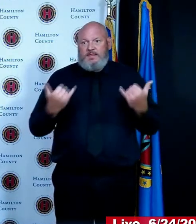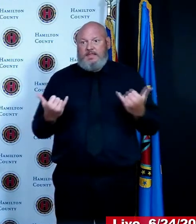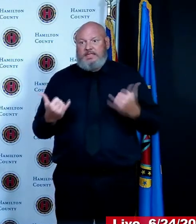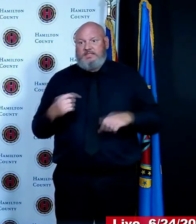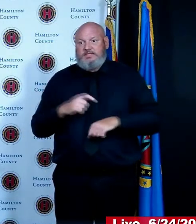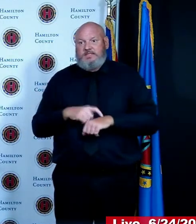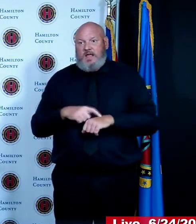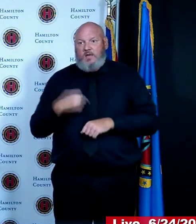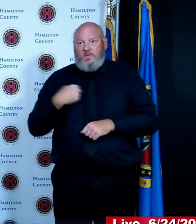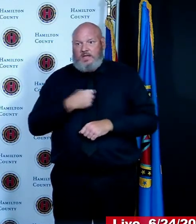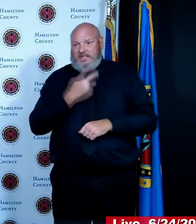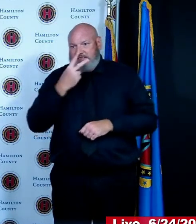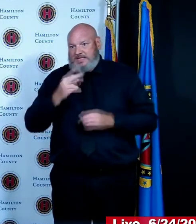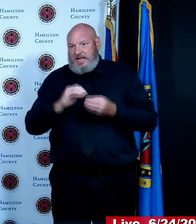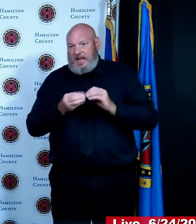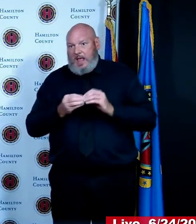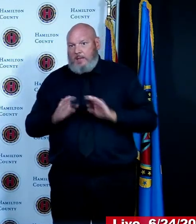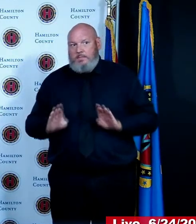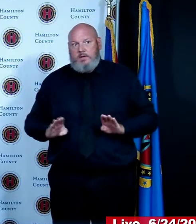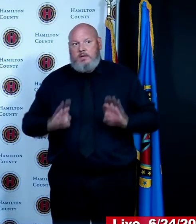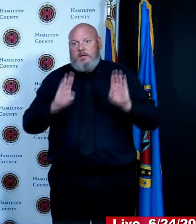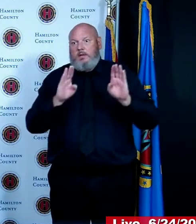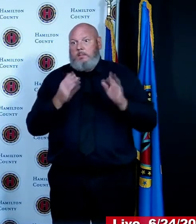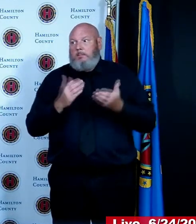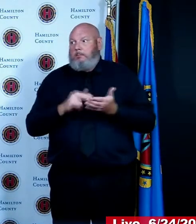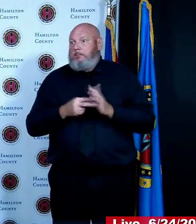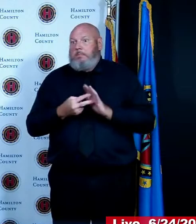think my two colleagues here share the perspective better to err on the side of